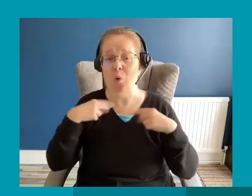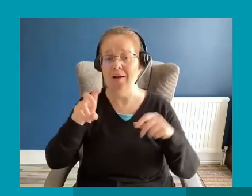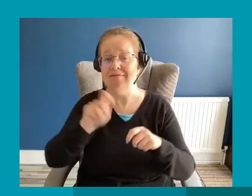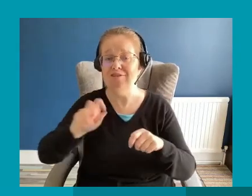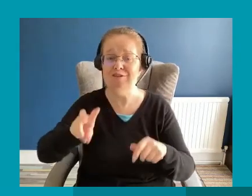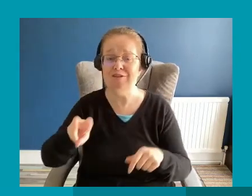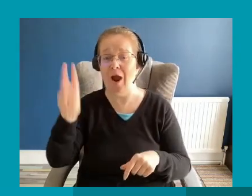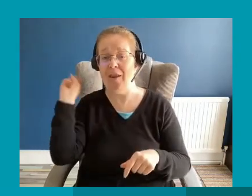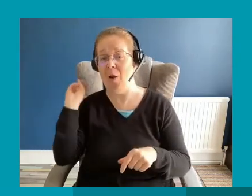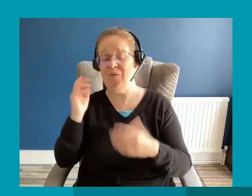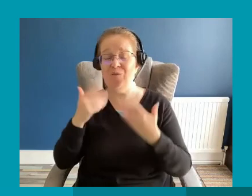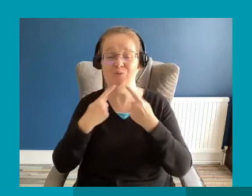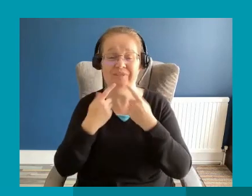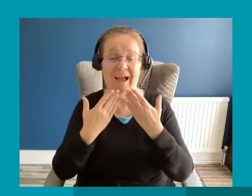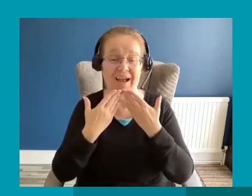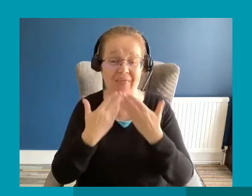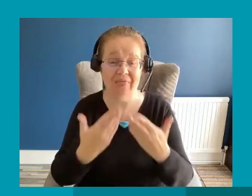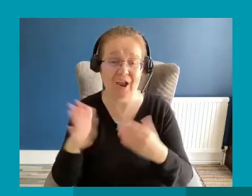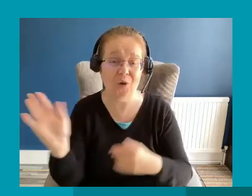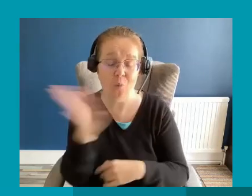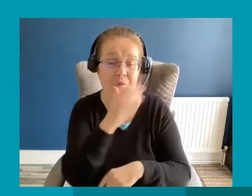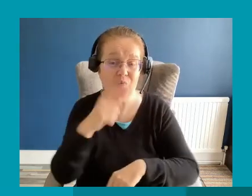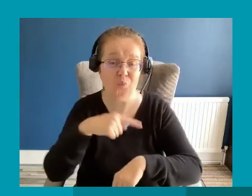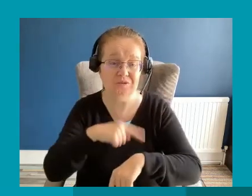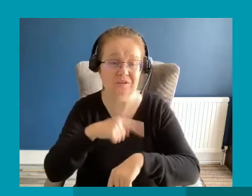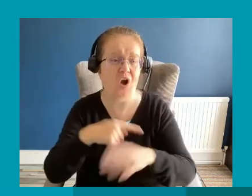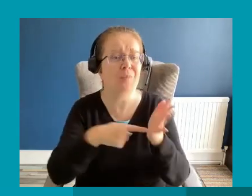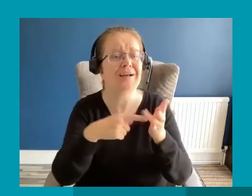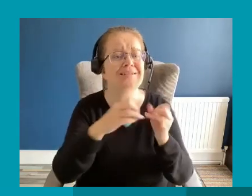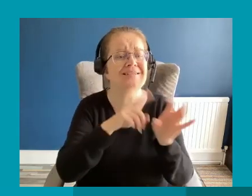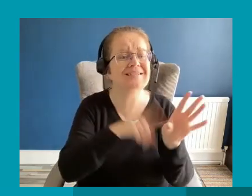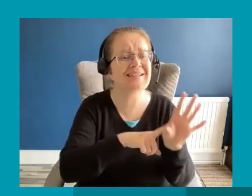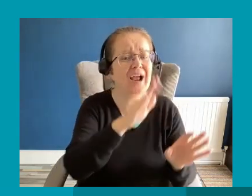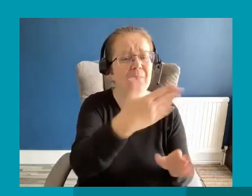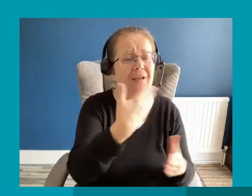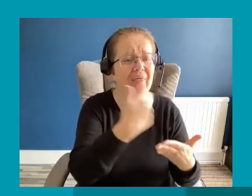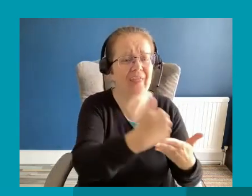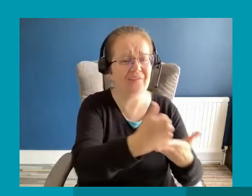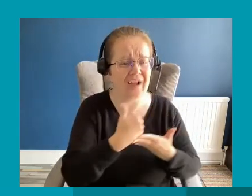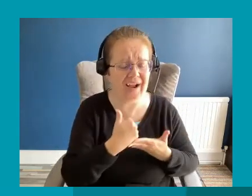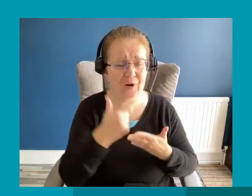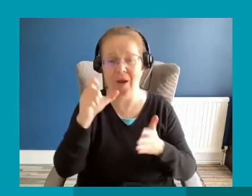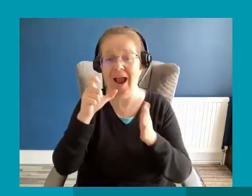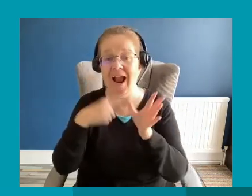you very much everyone for your time, Toby thank you for your support as ever, Carol and Claire.